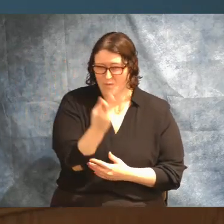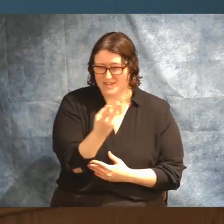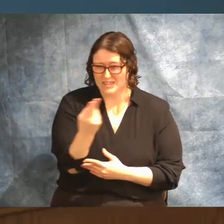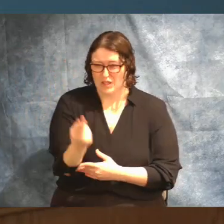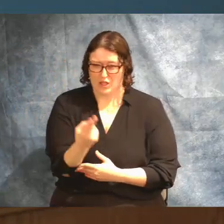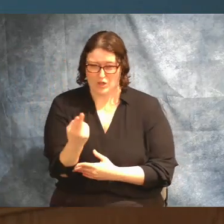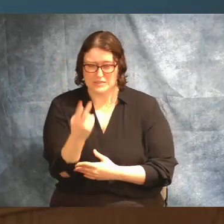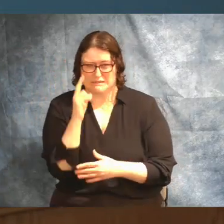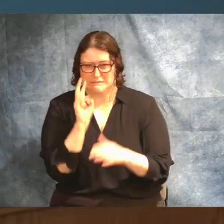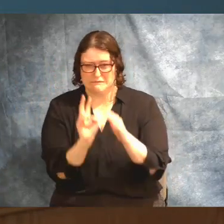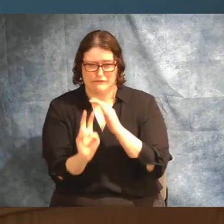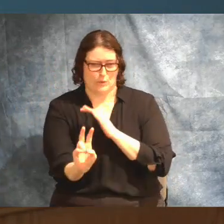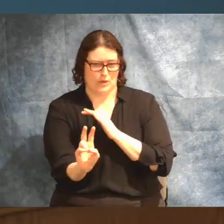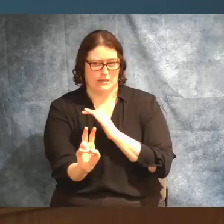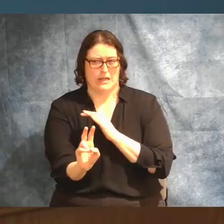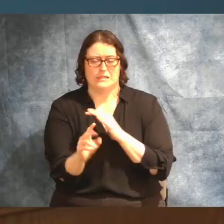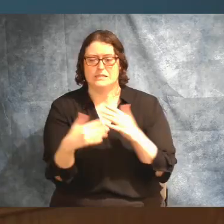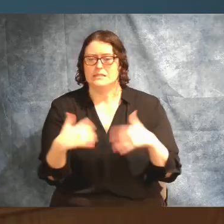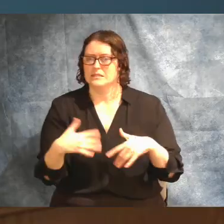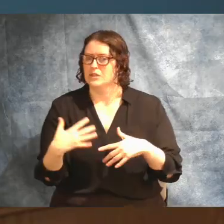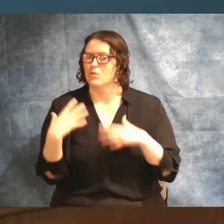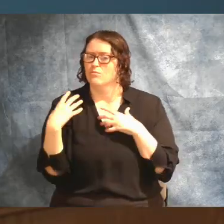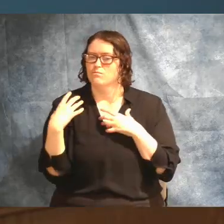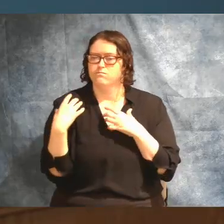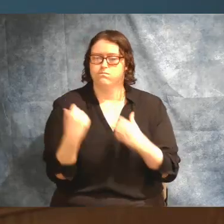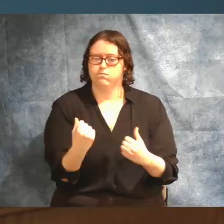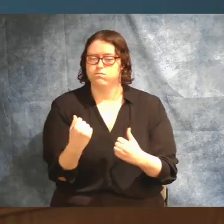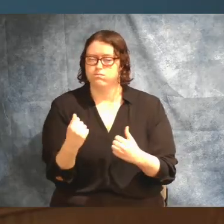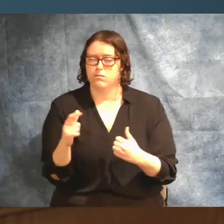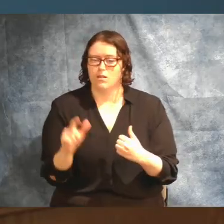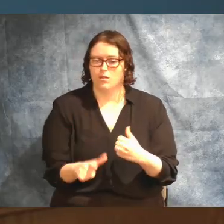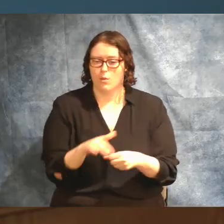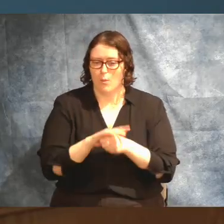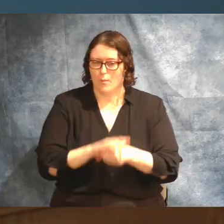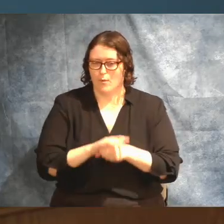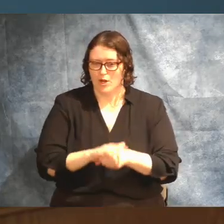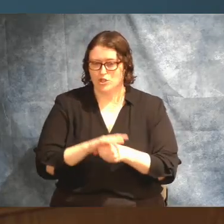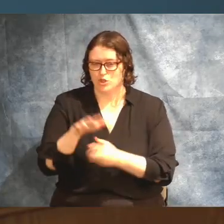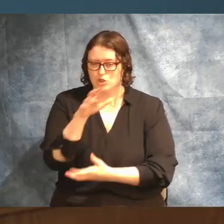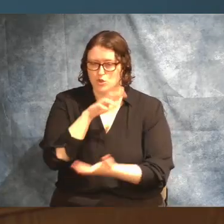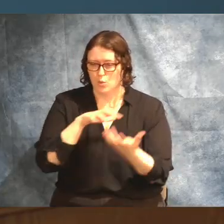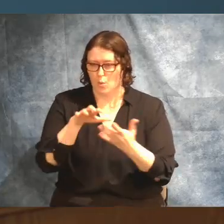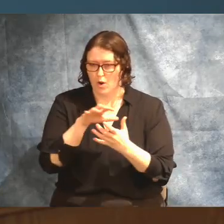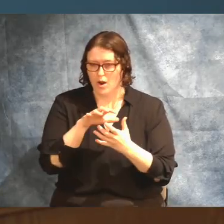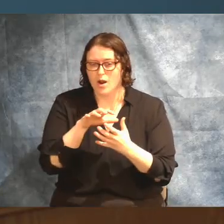forecast of a very strong low pressure system coming through this area. threats of severe